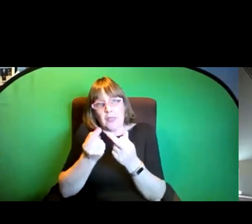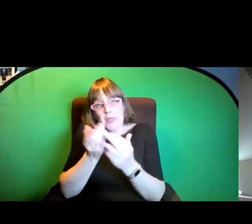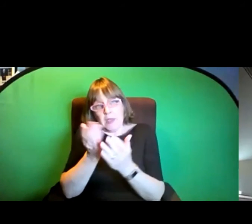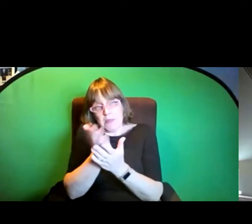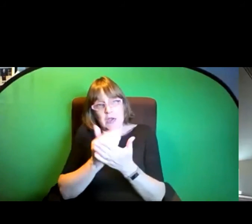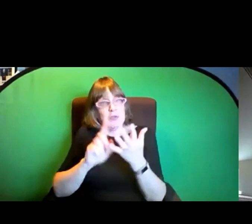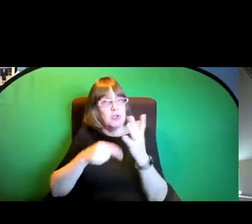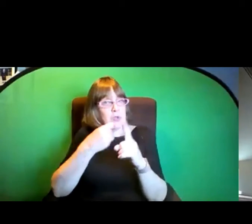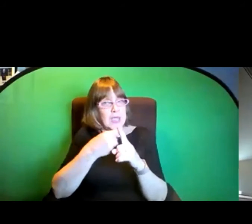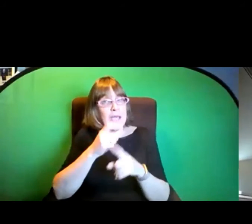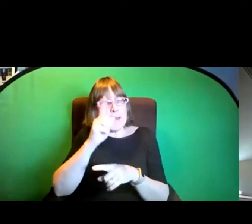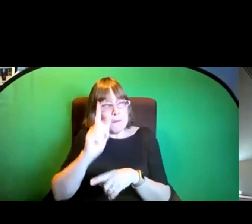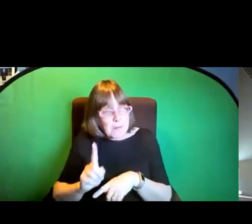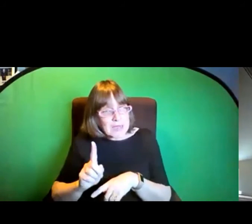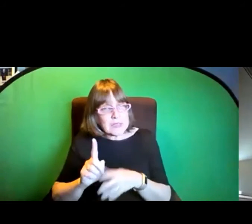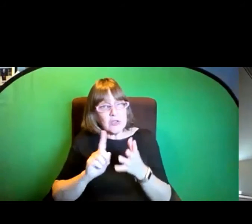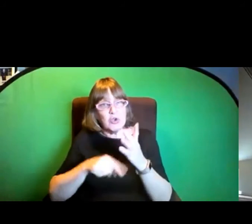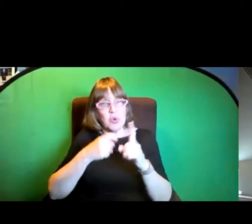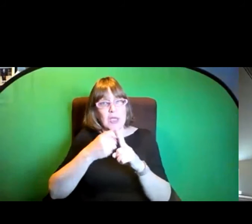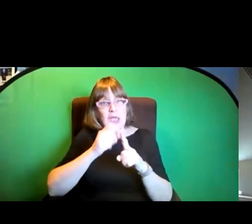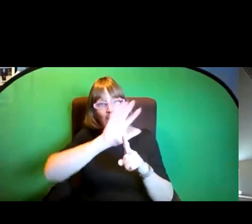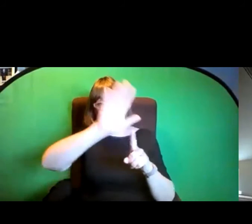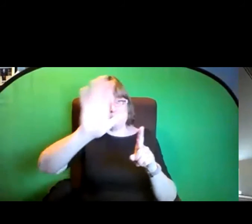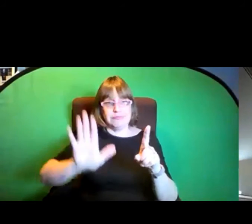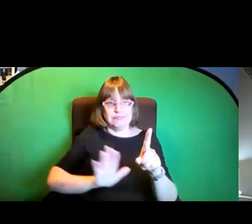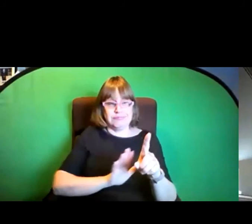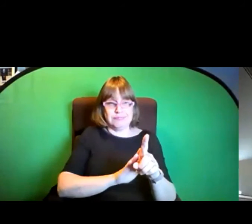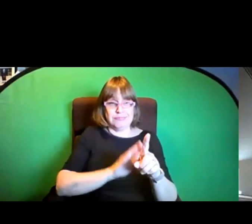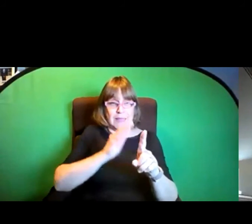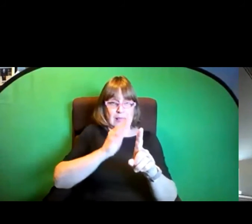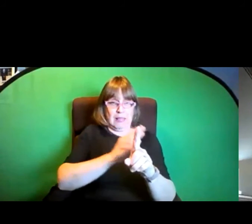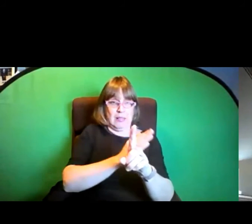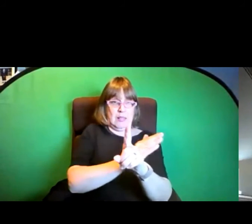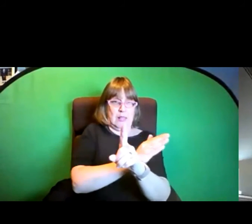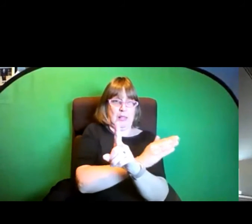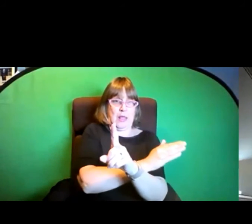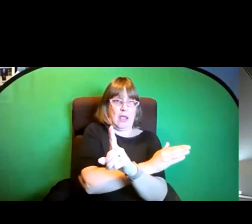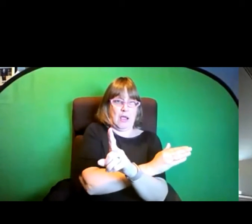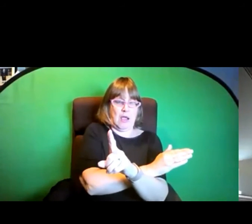but the UK as a whole is lagging terribly behind despite all the rhetoric of climate leadership